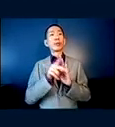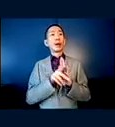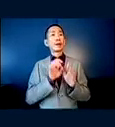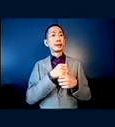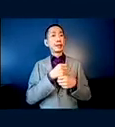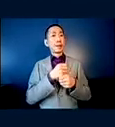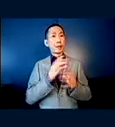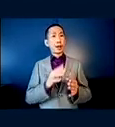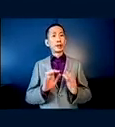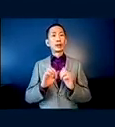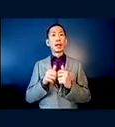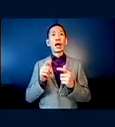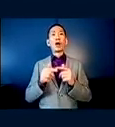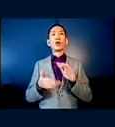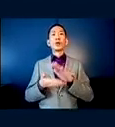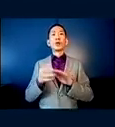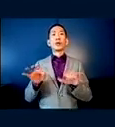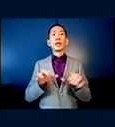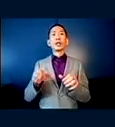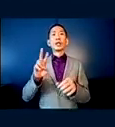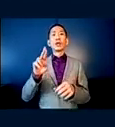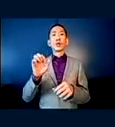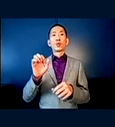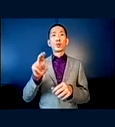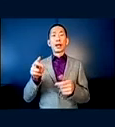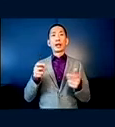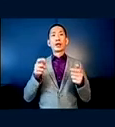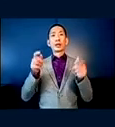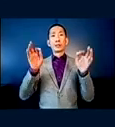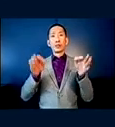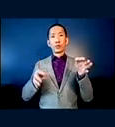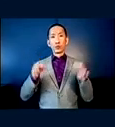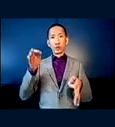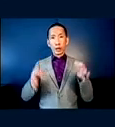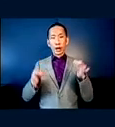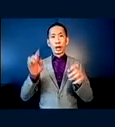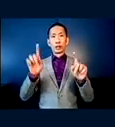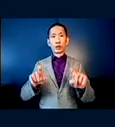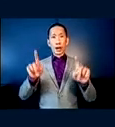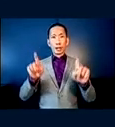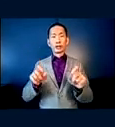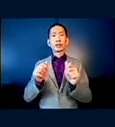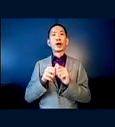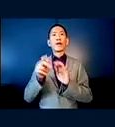Ph.D. STUDENTS BUT ALSO POLICYMAKER, IN HOW DO CONDUCT RANDOMIZED CONTROLLED TRIALS OF